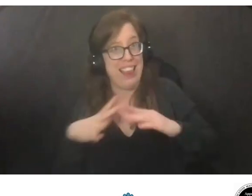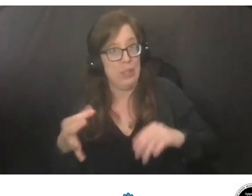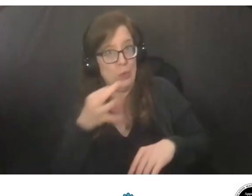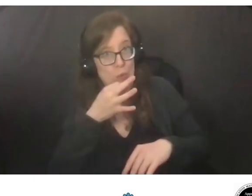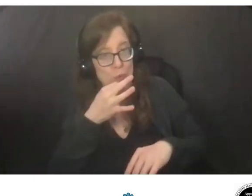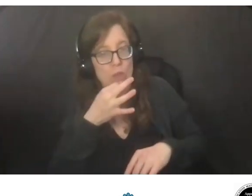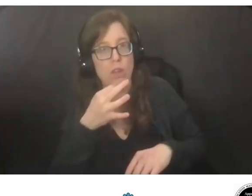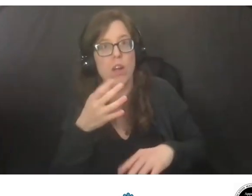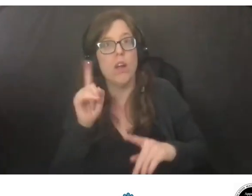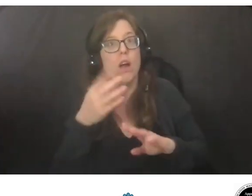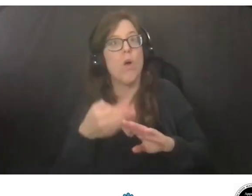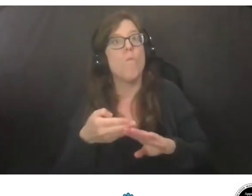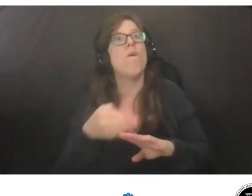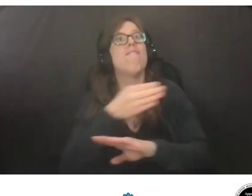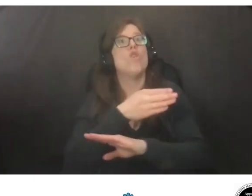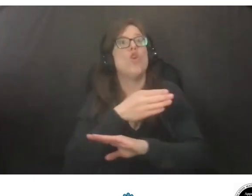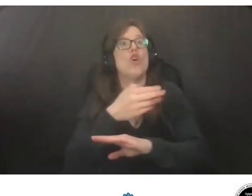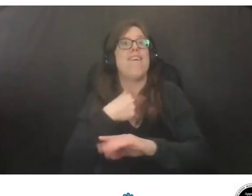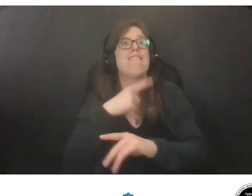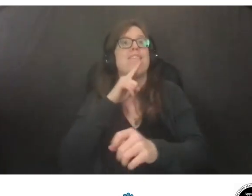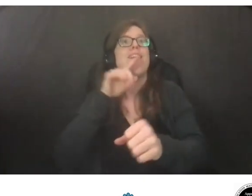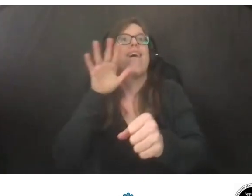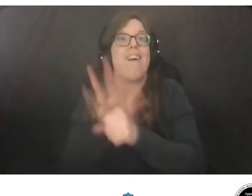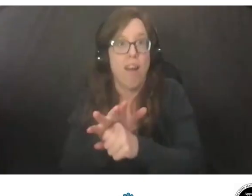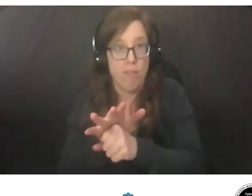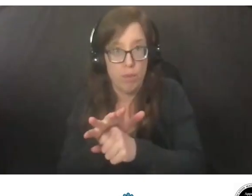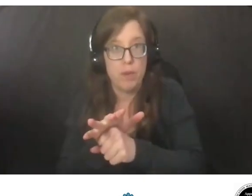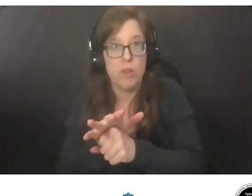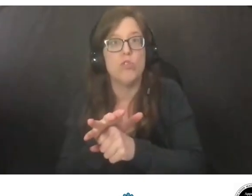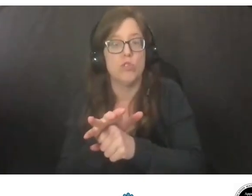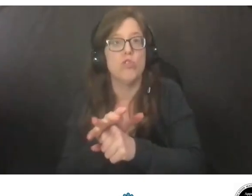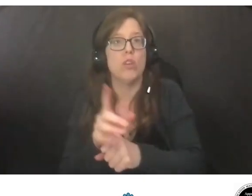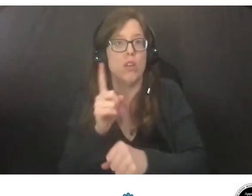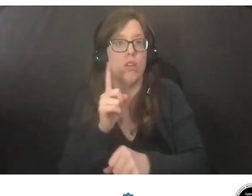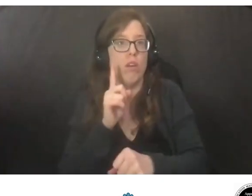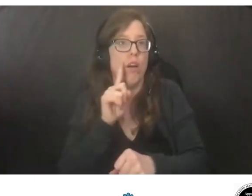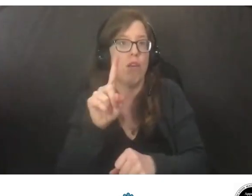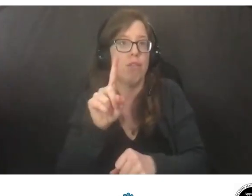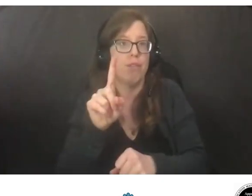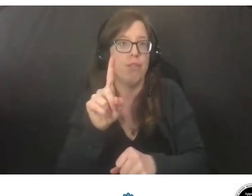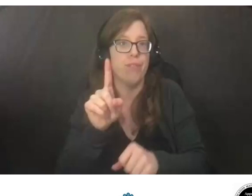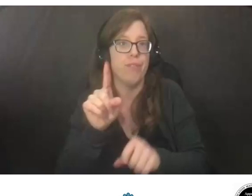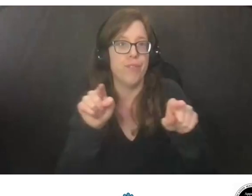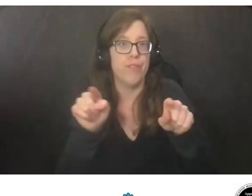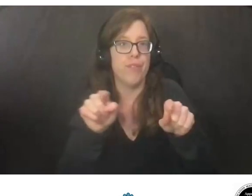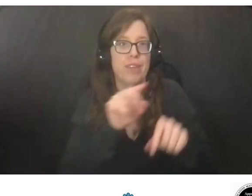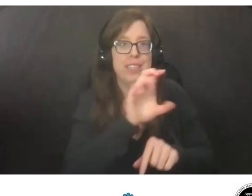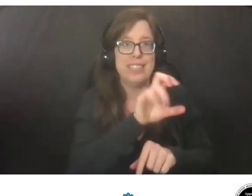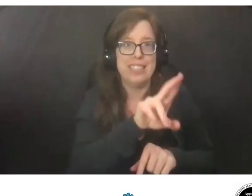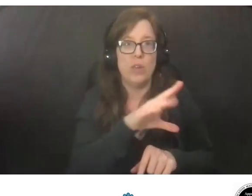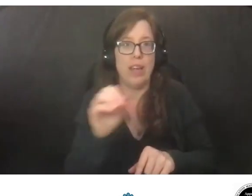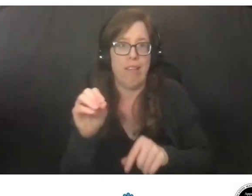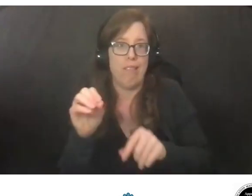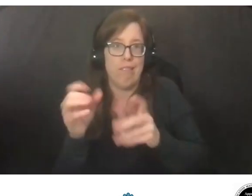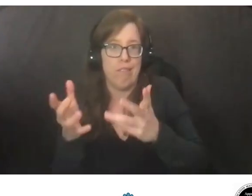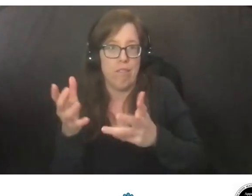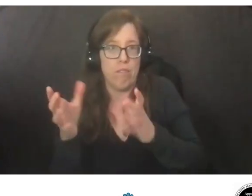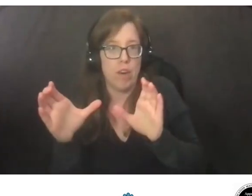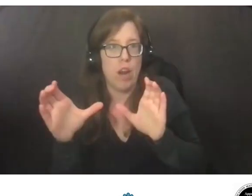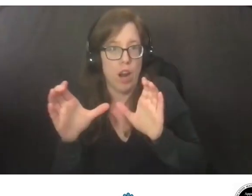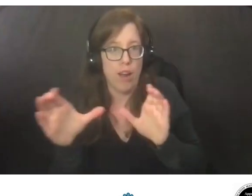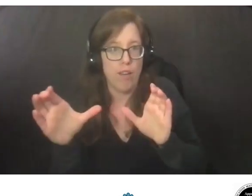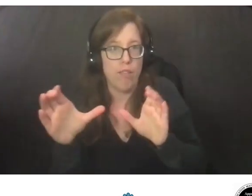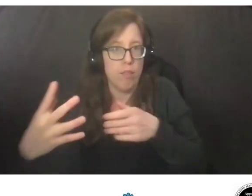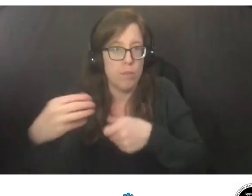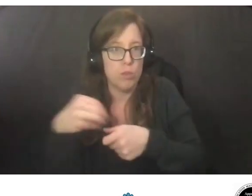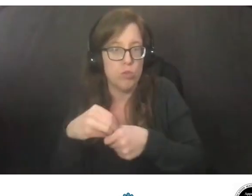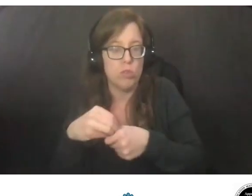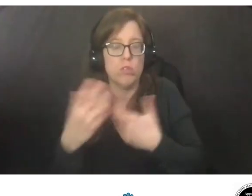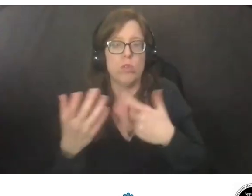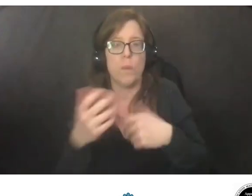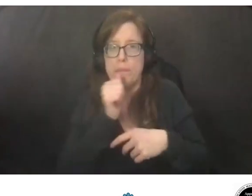up, before you get confirmation of that...of the...of the CEUs and/or the participation. So